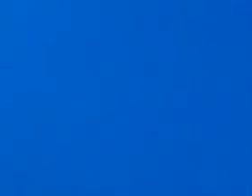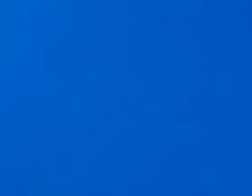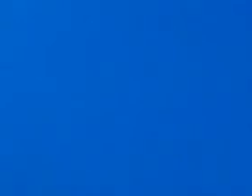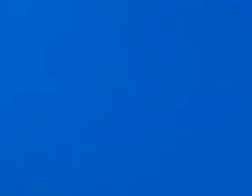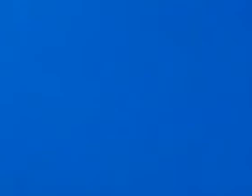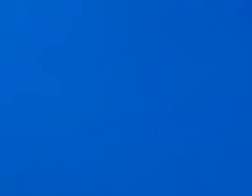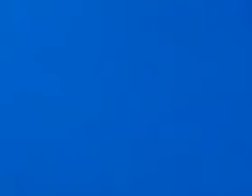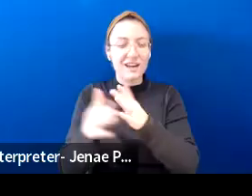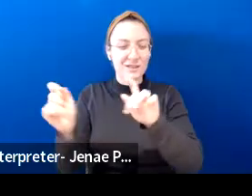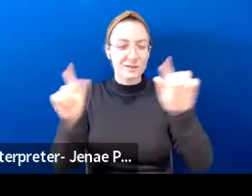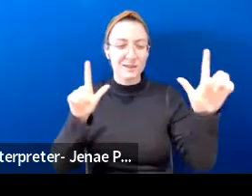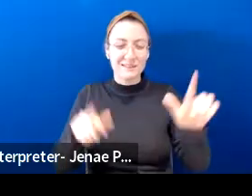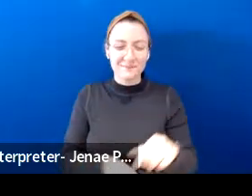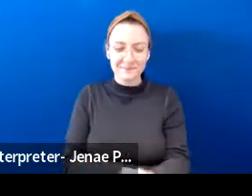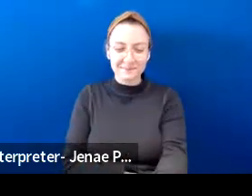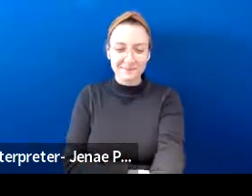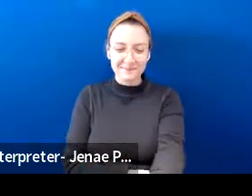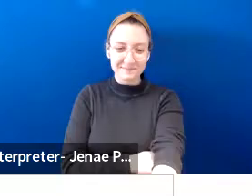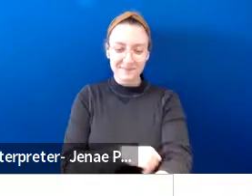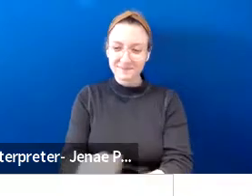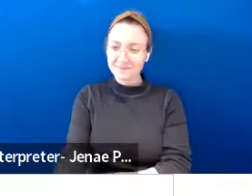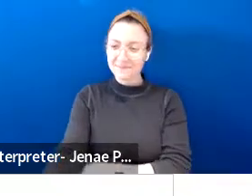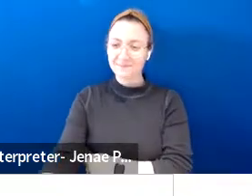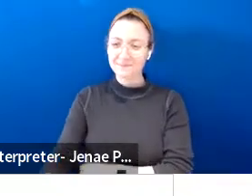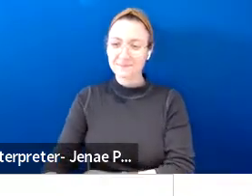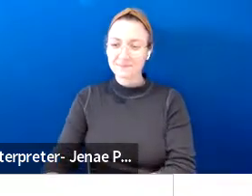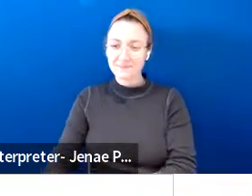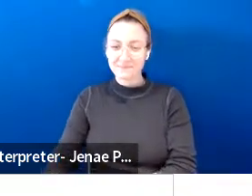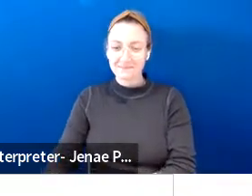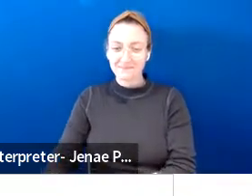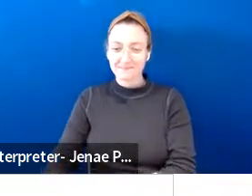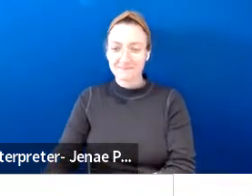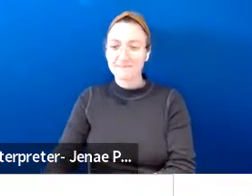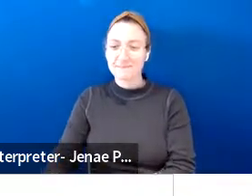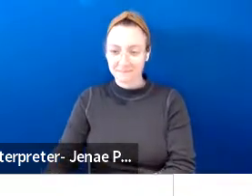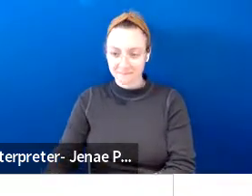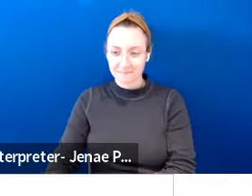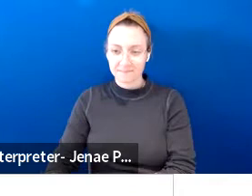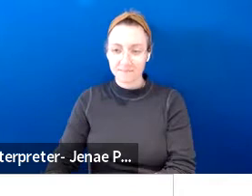My PowerPoint is the PowerPoint.